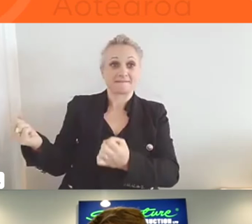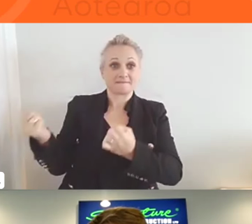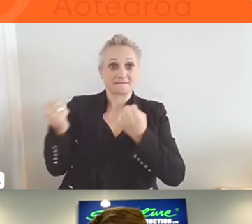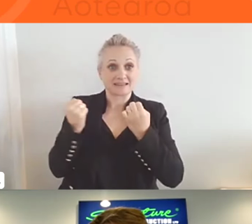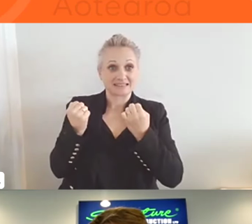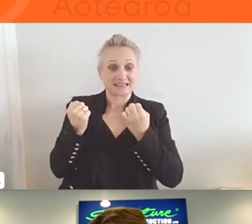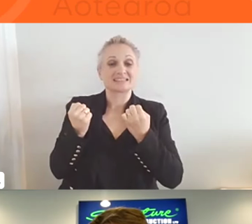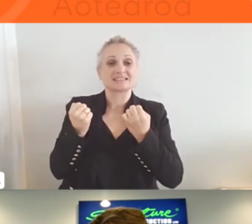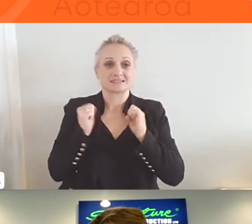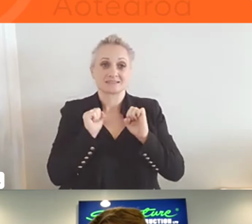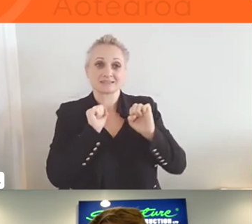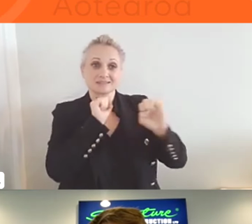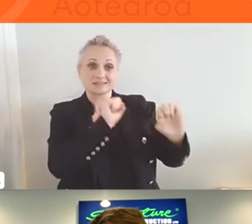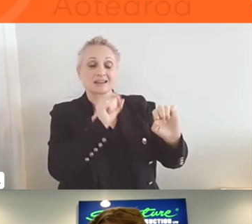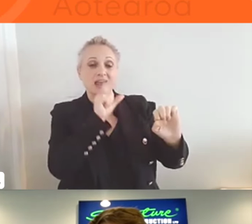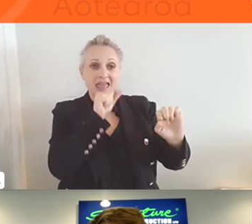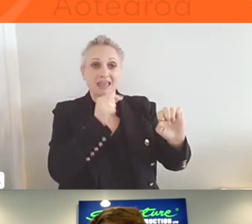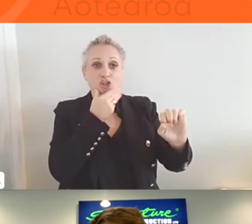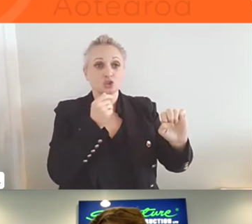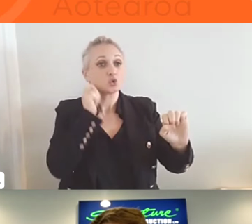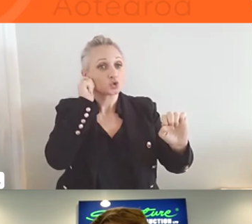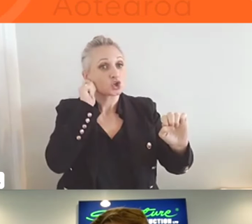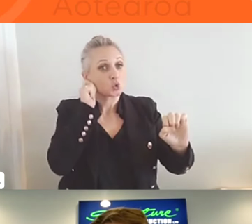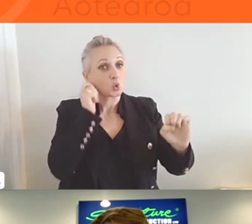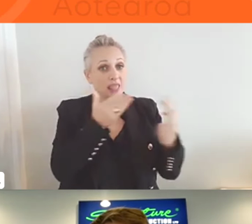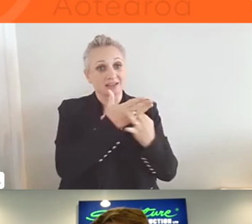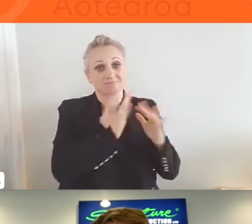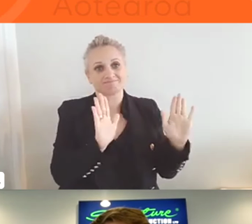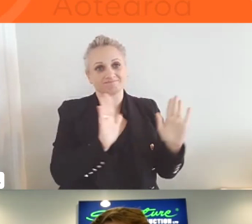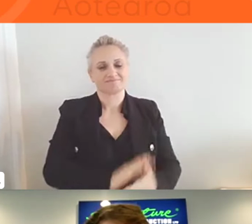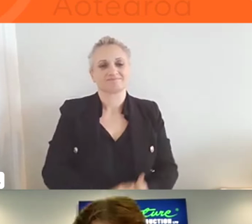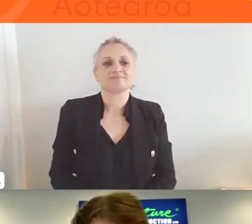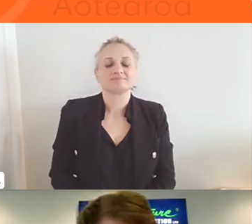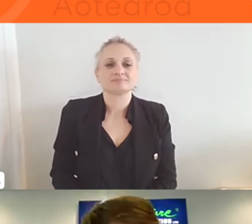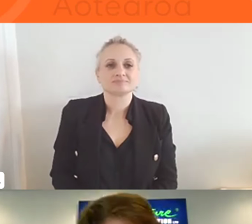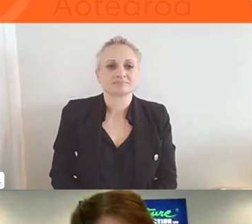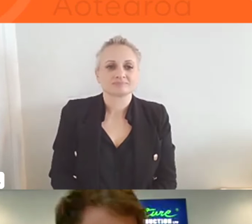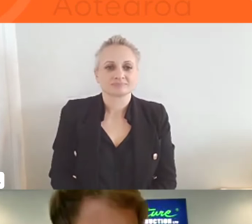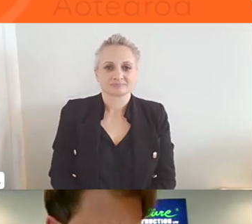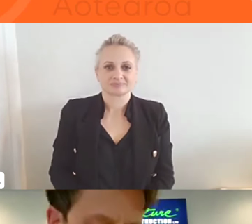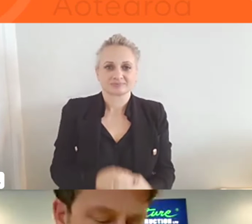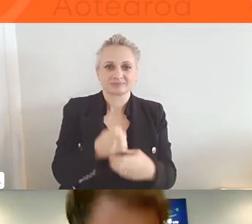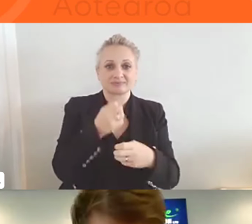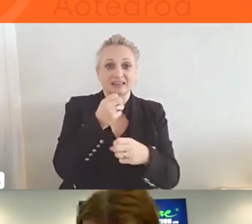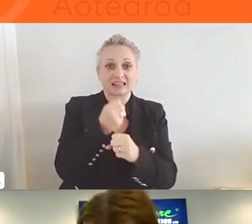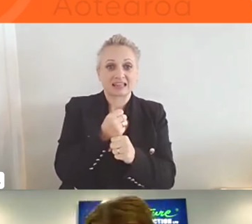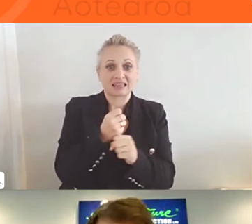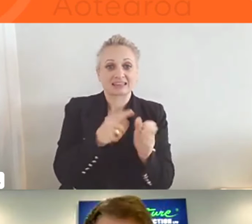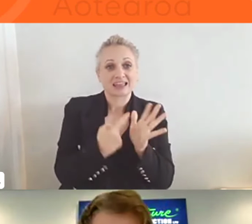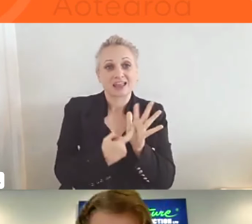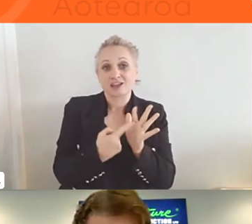sadly. Yeah. Gareth. To touch on that, Helen, and albeit Tara's